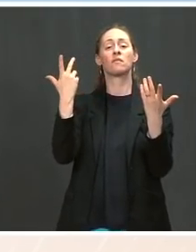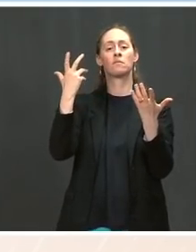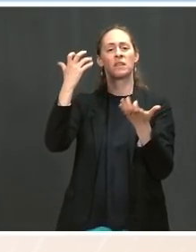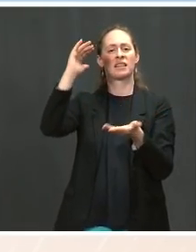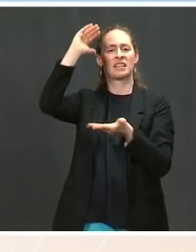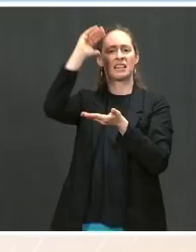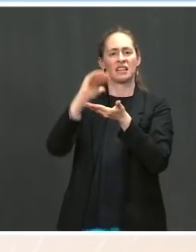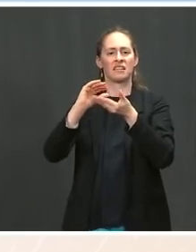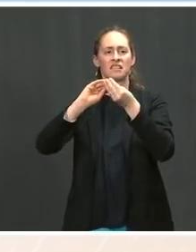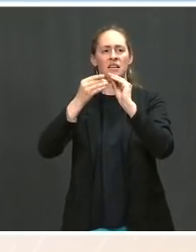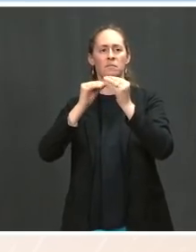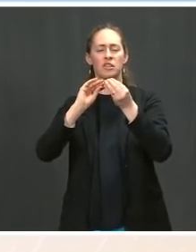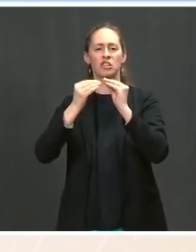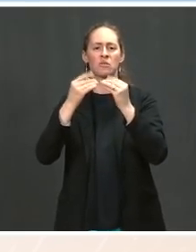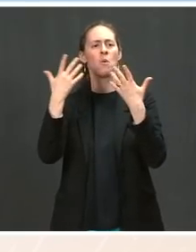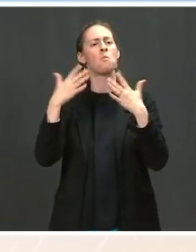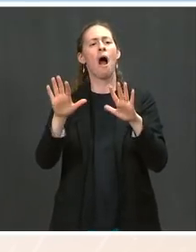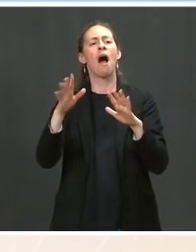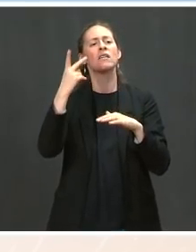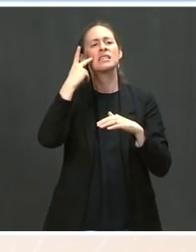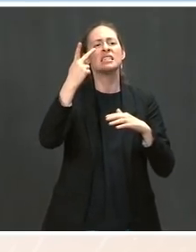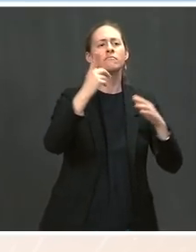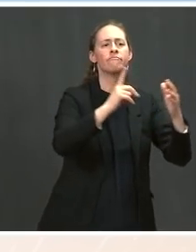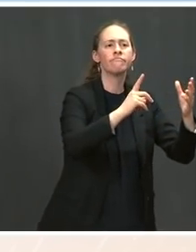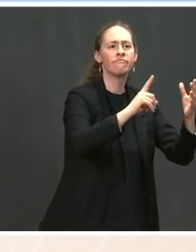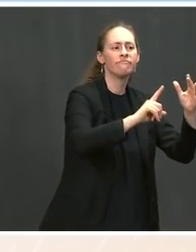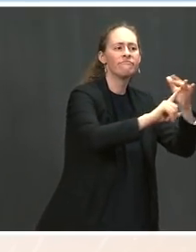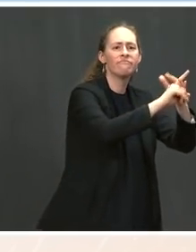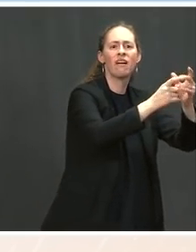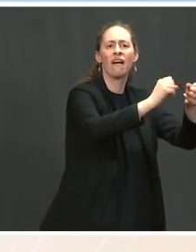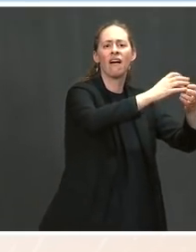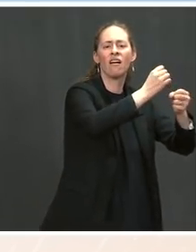And you made the good point they could launch an attack from many other places.